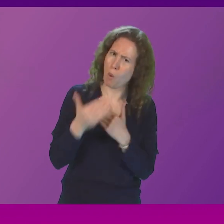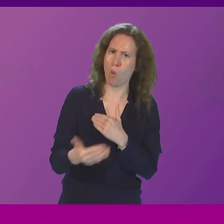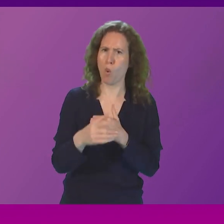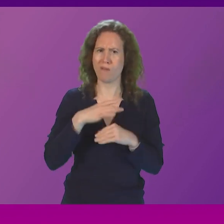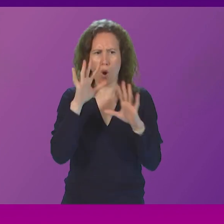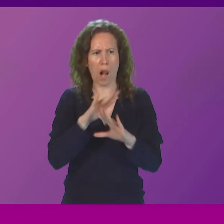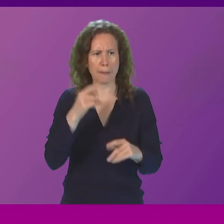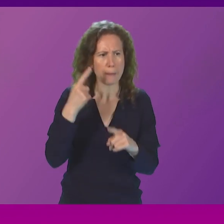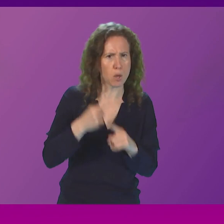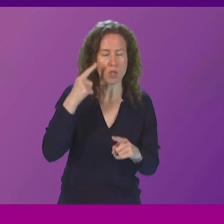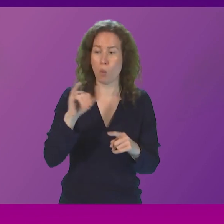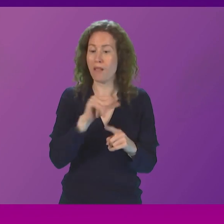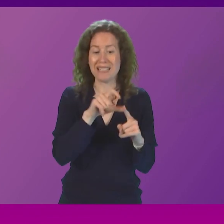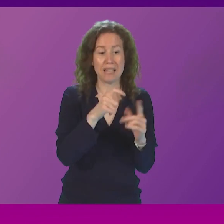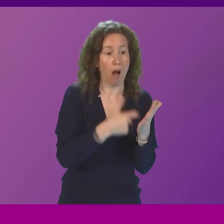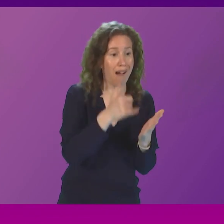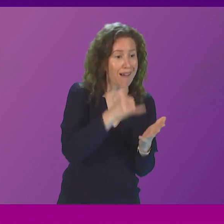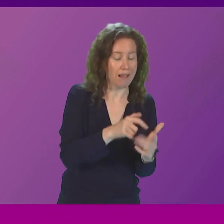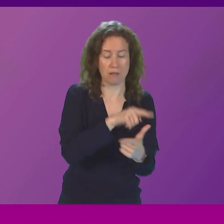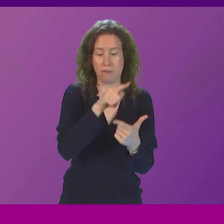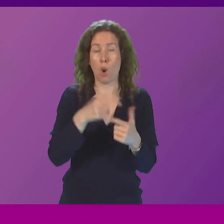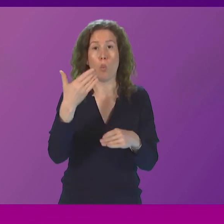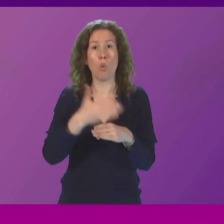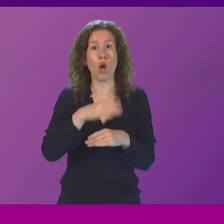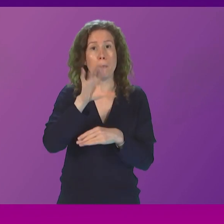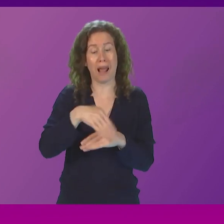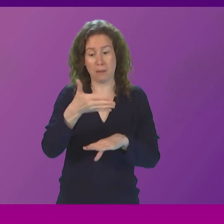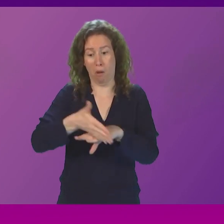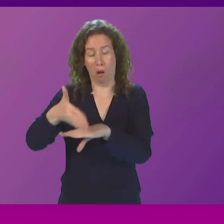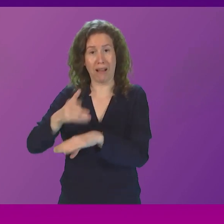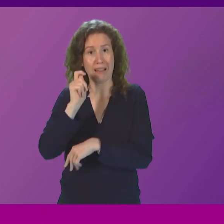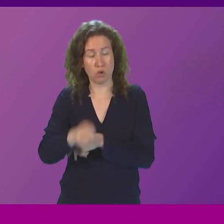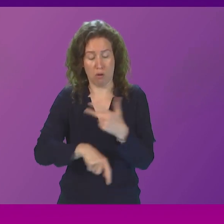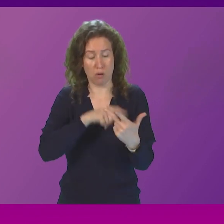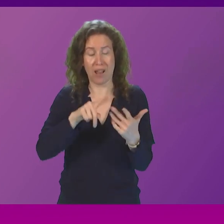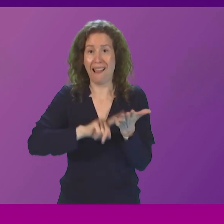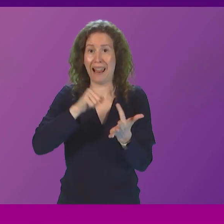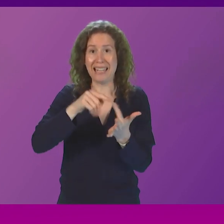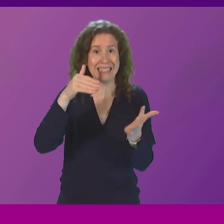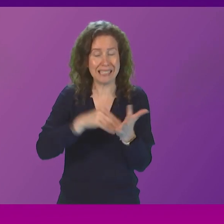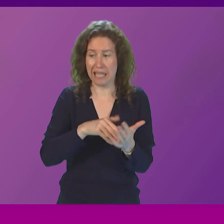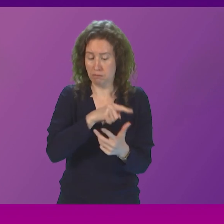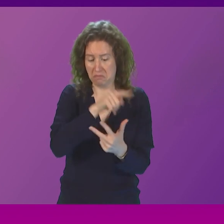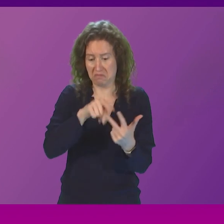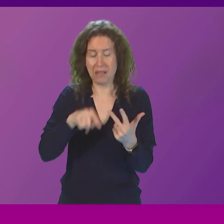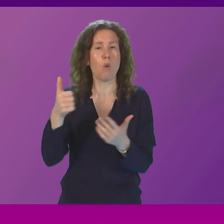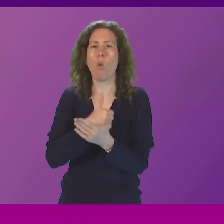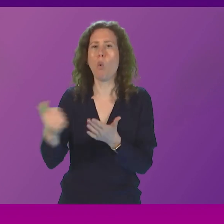but whether we are talking about the deposit return scheme, the workplace parking levy or LEZs, he will oppose it.